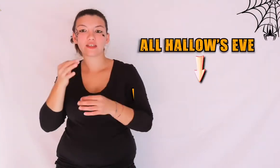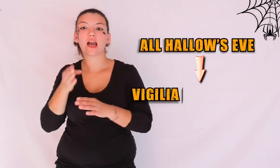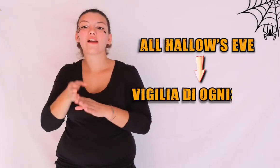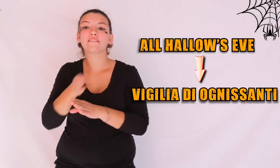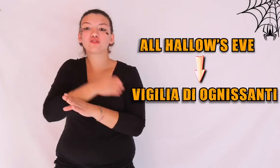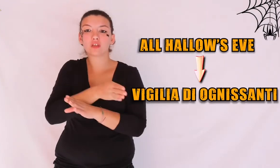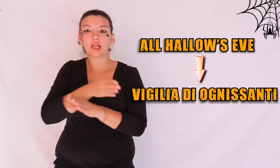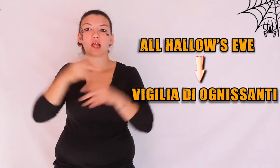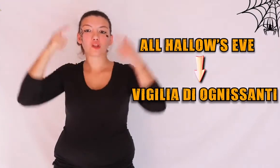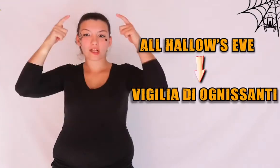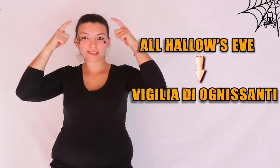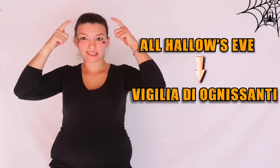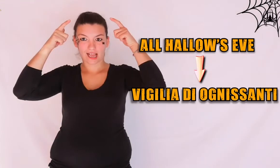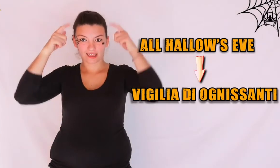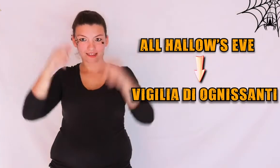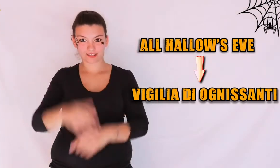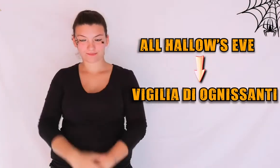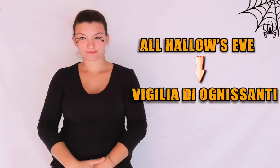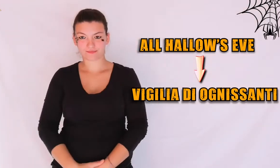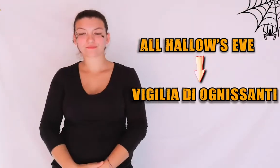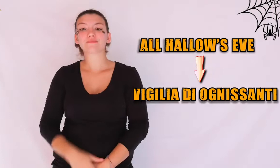All Saints ' Eve .